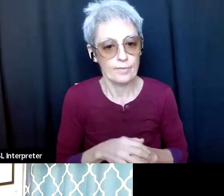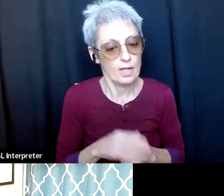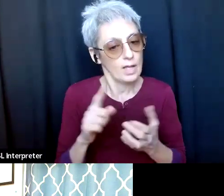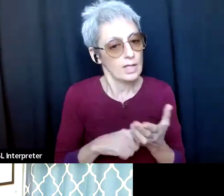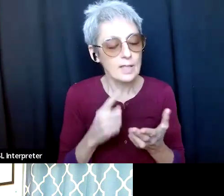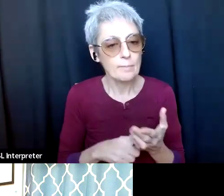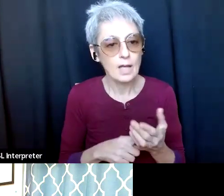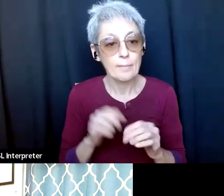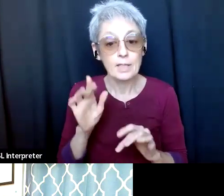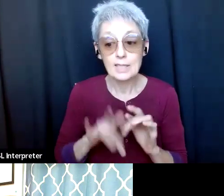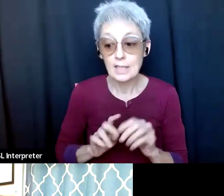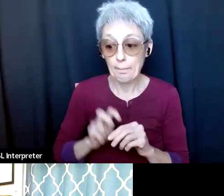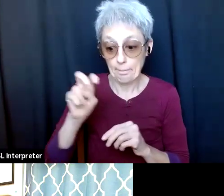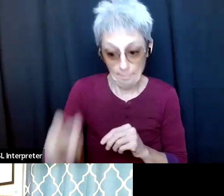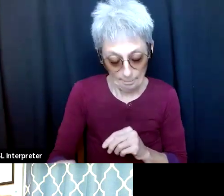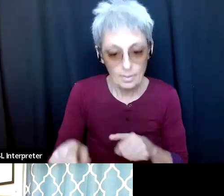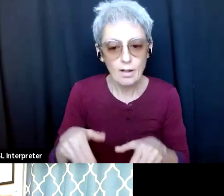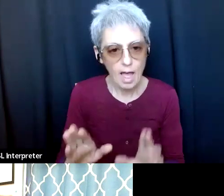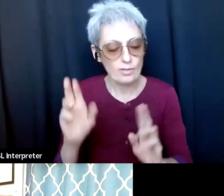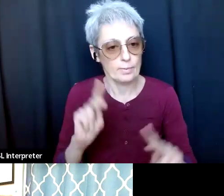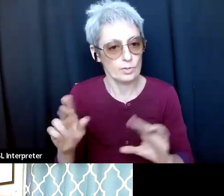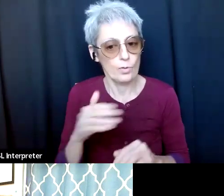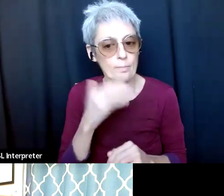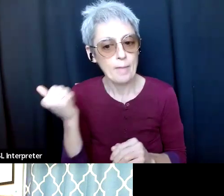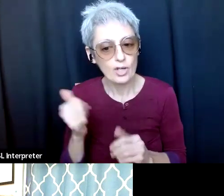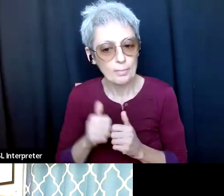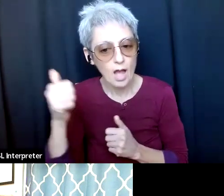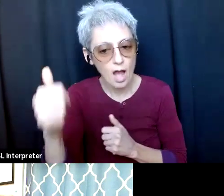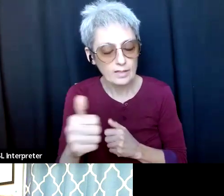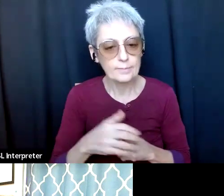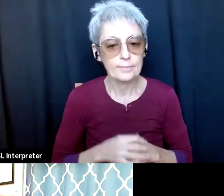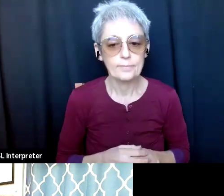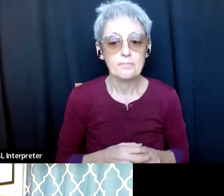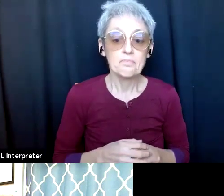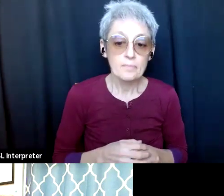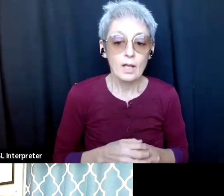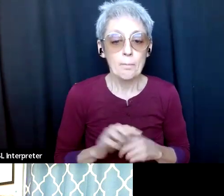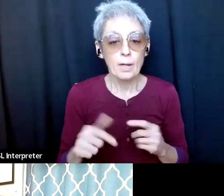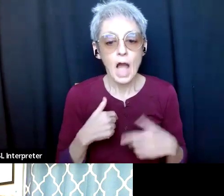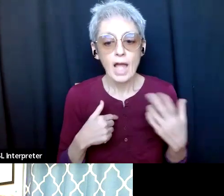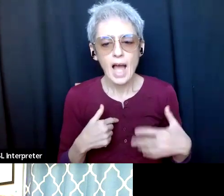So it means that, well, training makes sense and training can